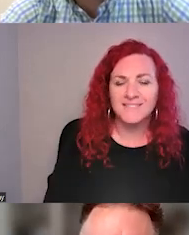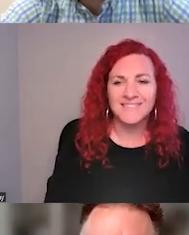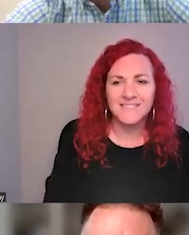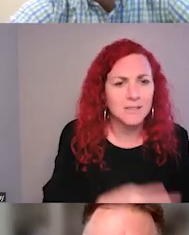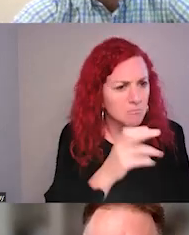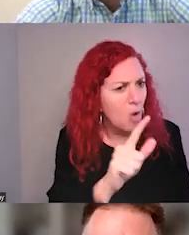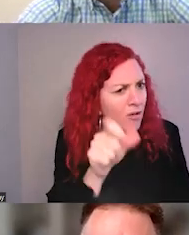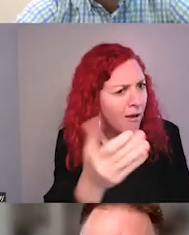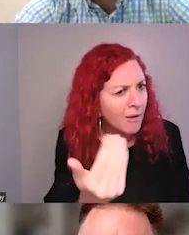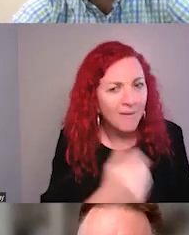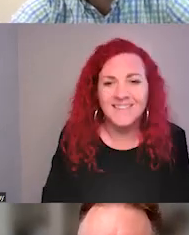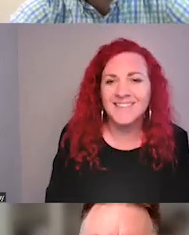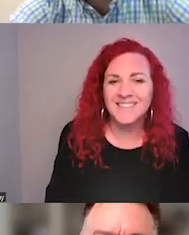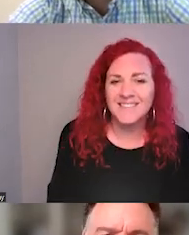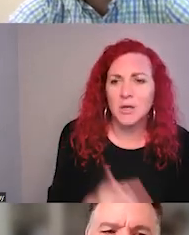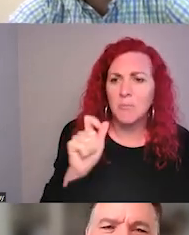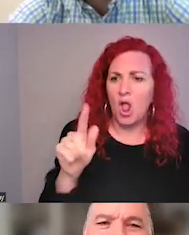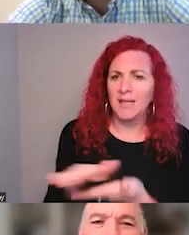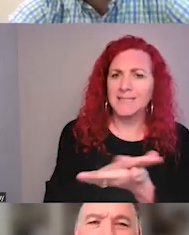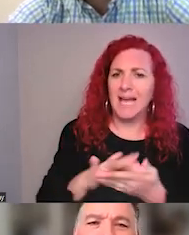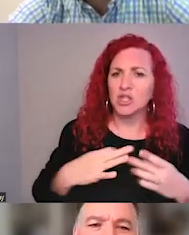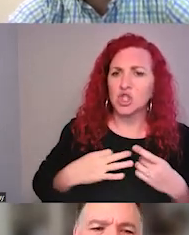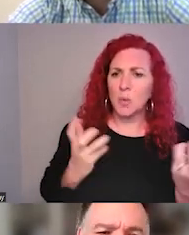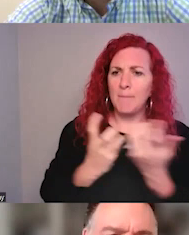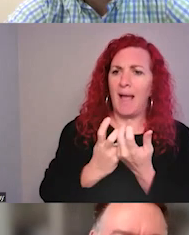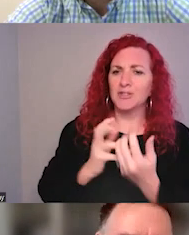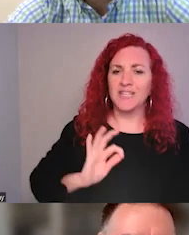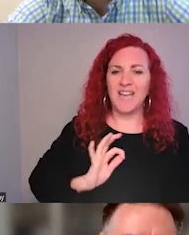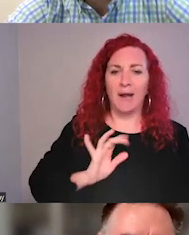: NICE SHIRT. WE MATCH.